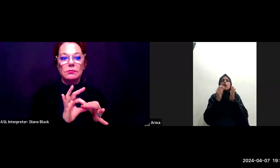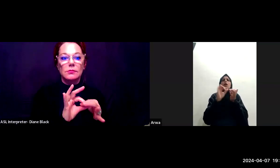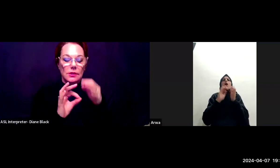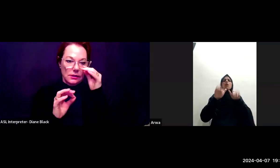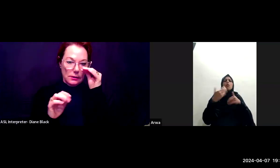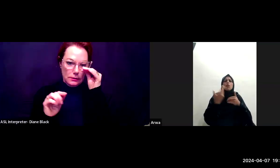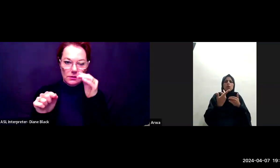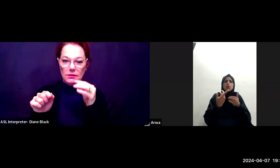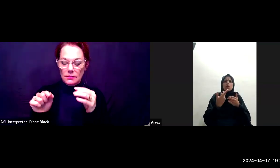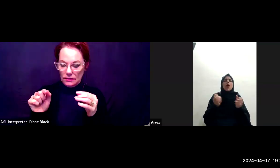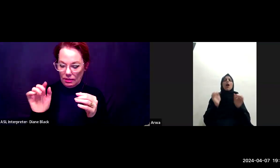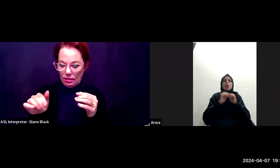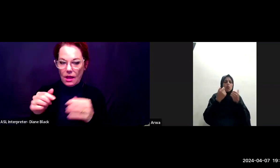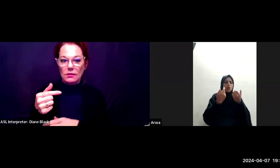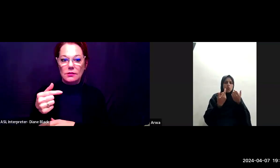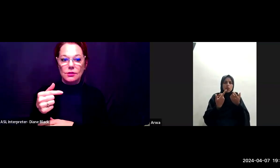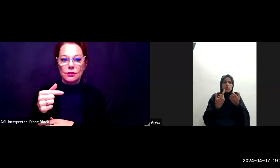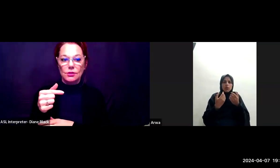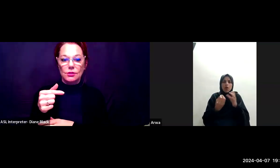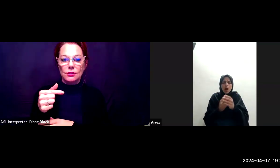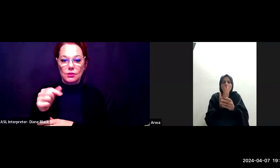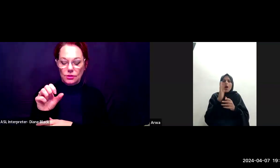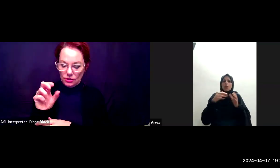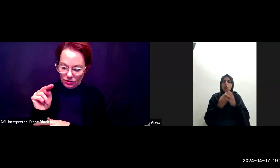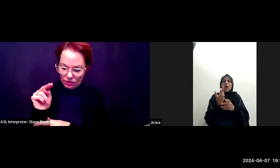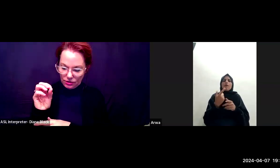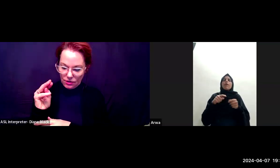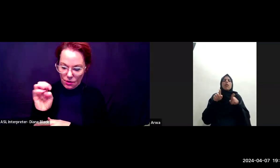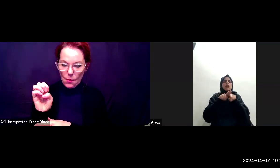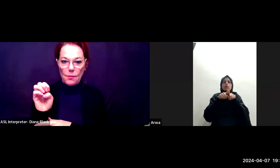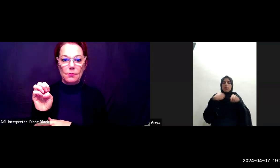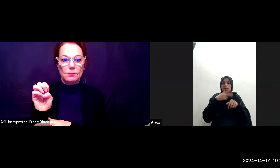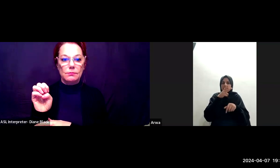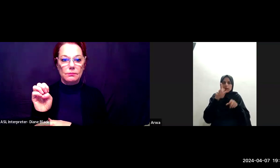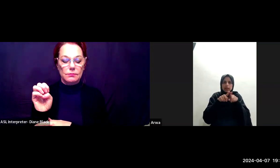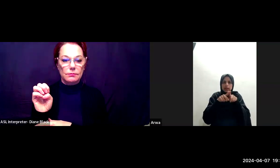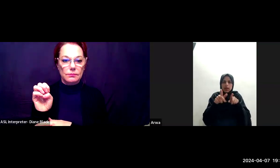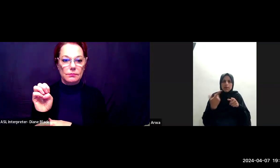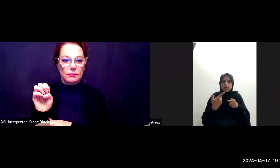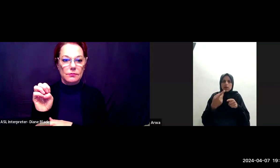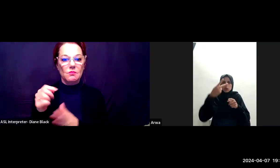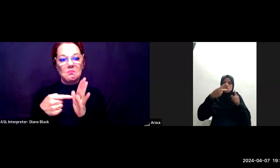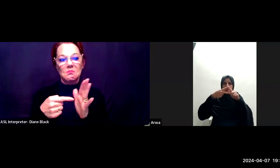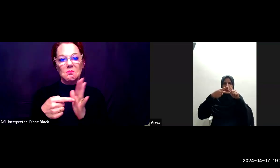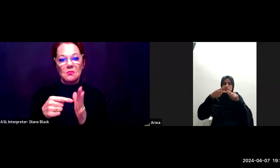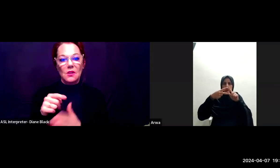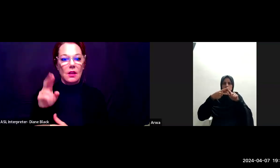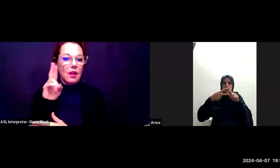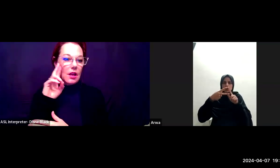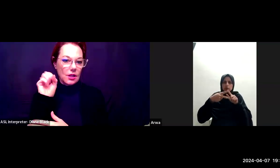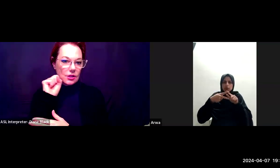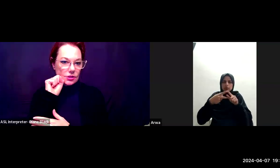reproduced and now we have say for for example Ush2a gene that is defective being produced. We